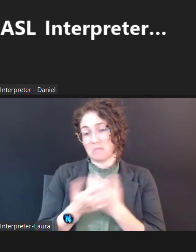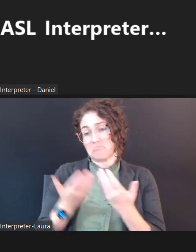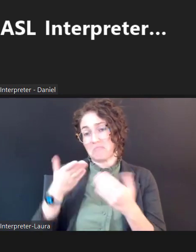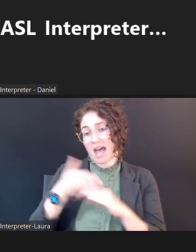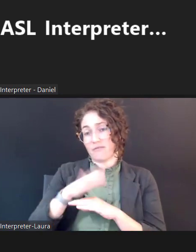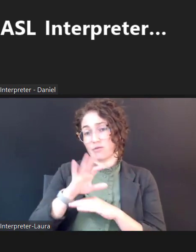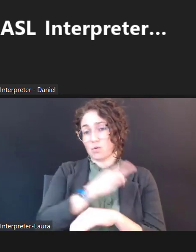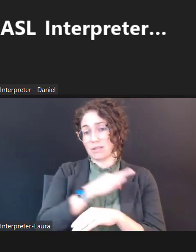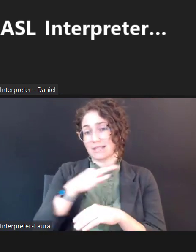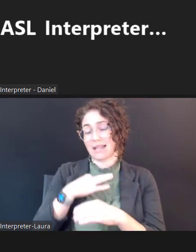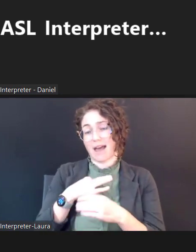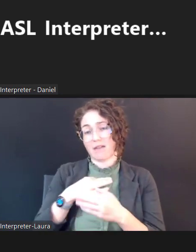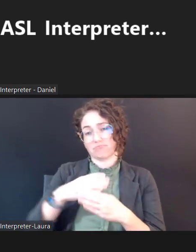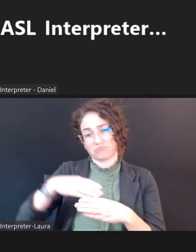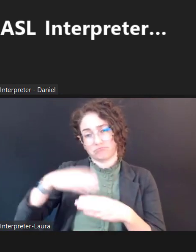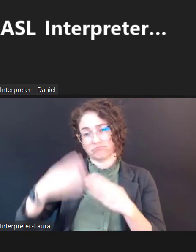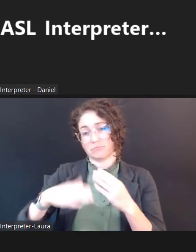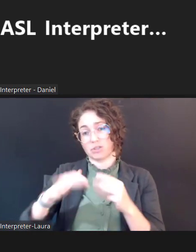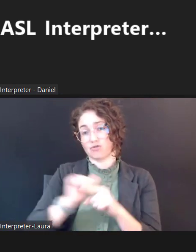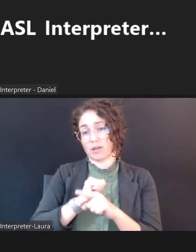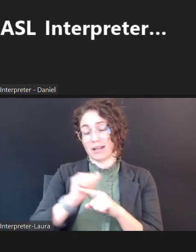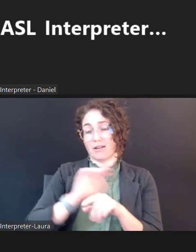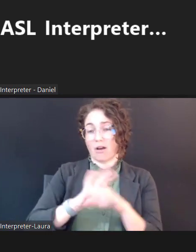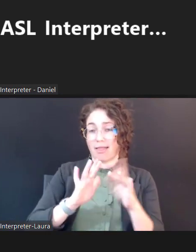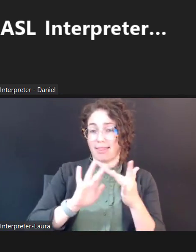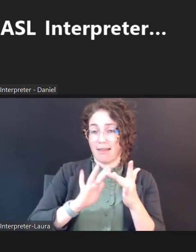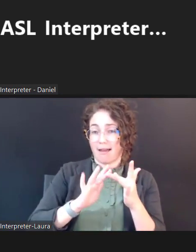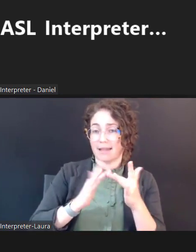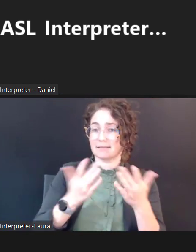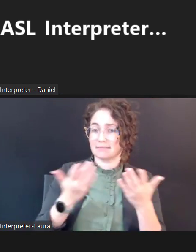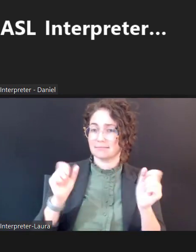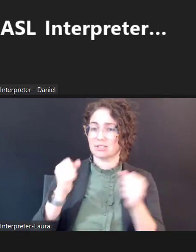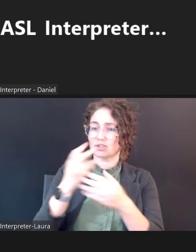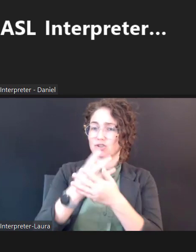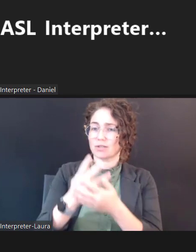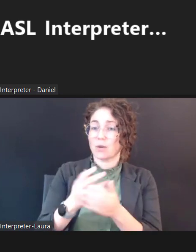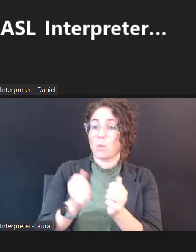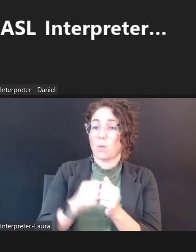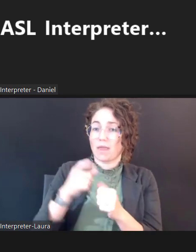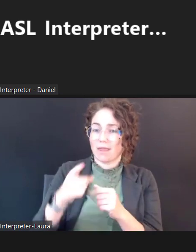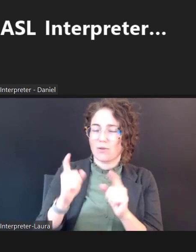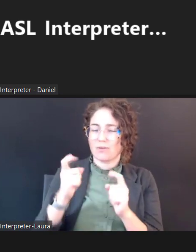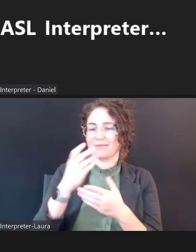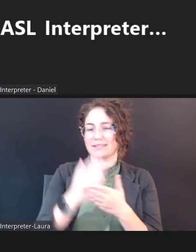to train with you or train your staff to give you pointers and they